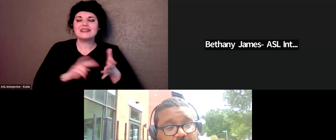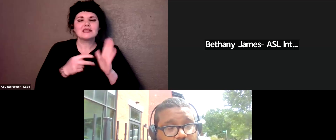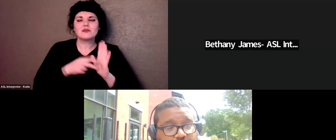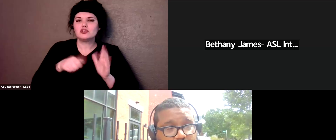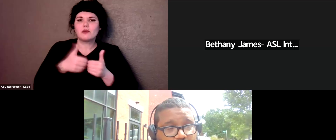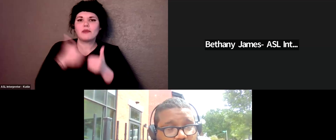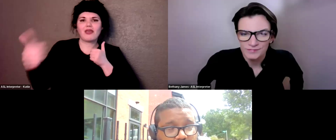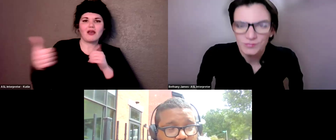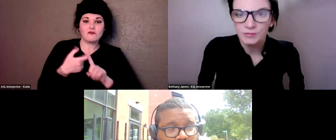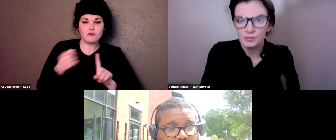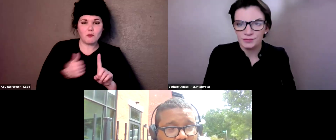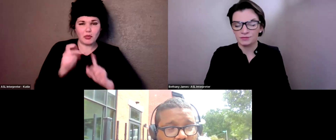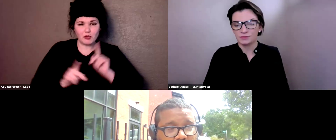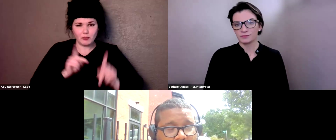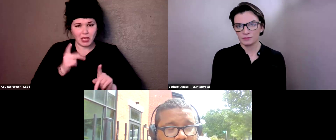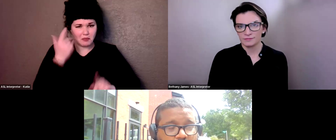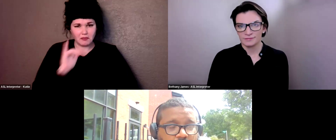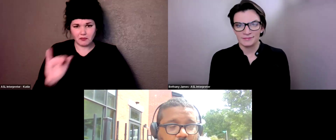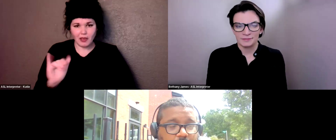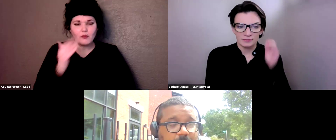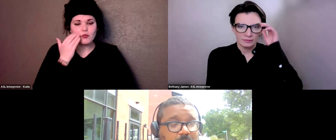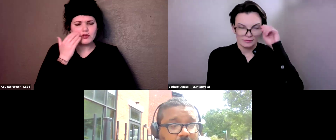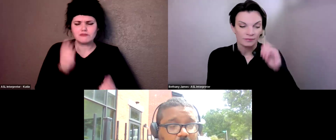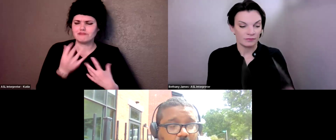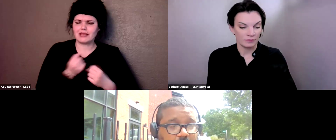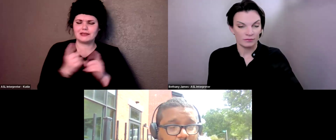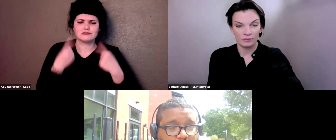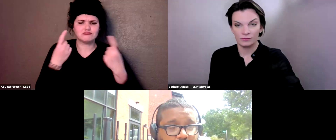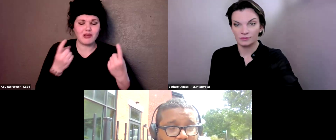was the experience of people in this country for a very long time, here we're talking about peer